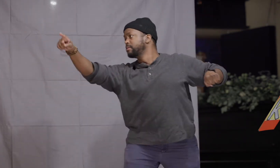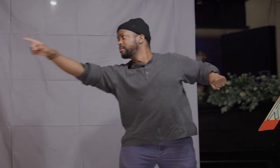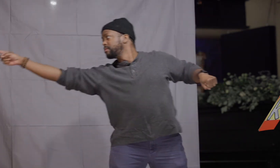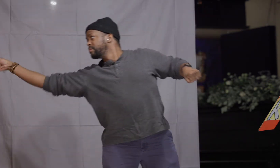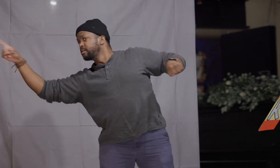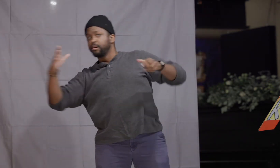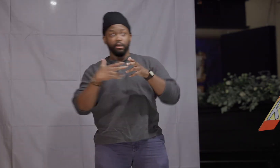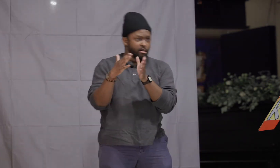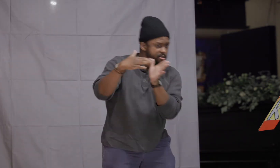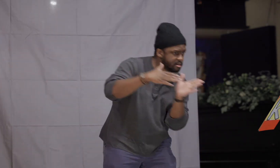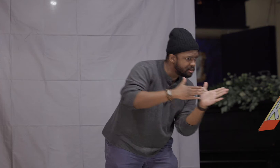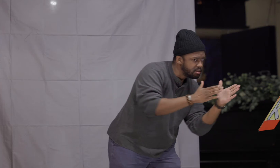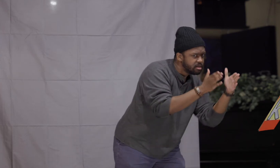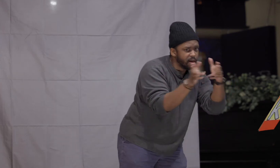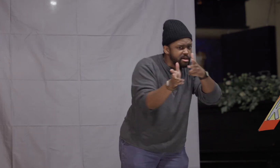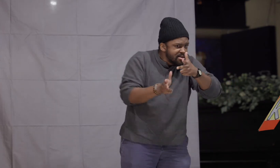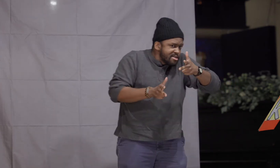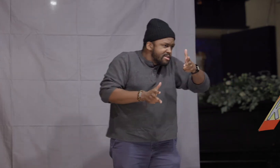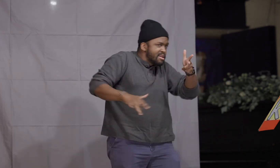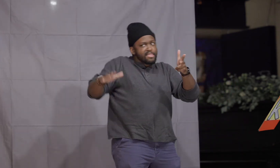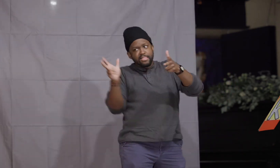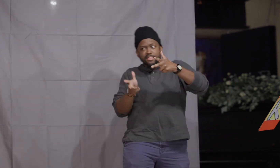He'd talk into his headset, but also visually pointed